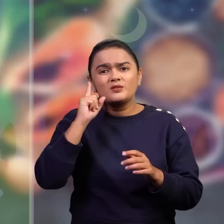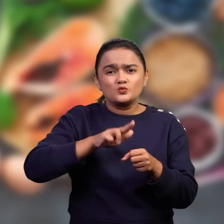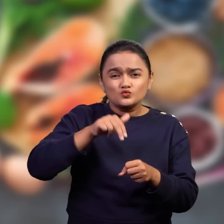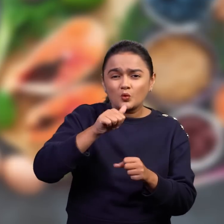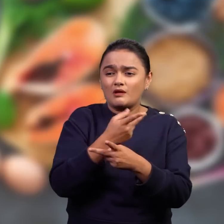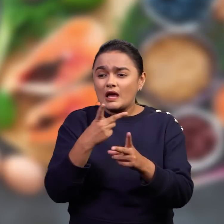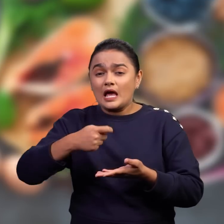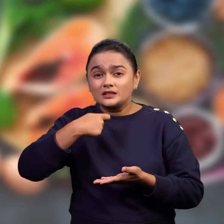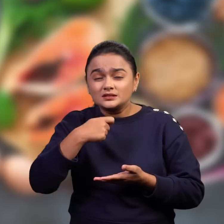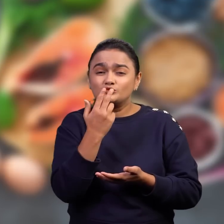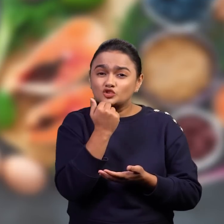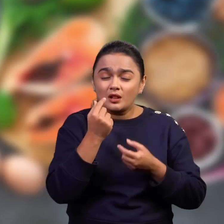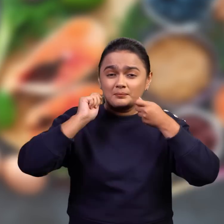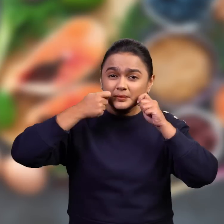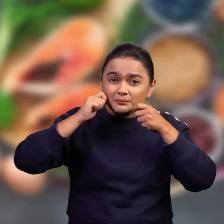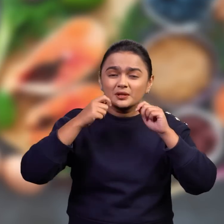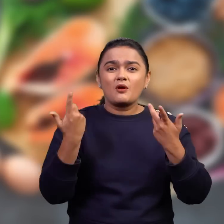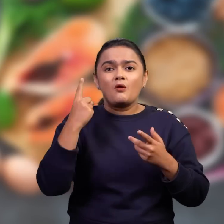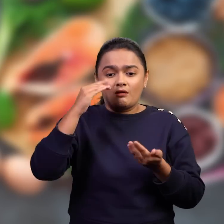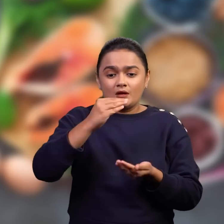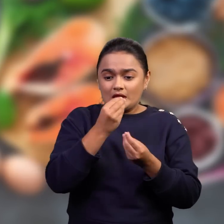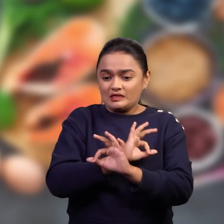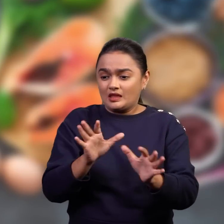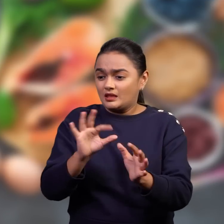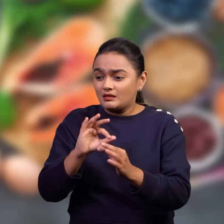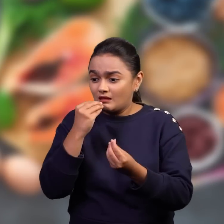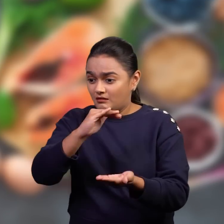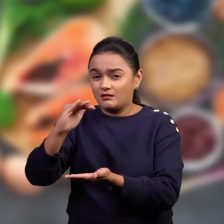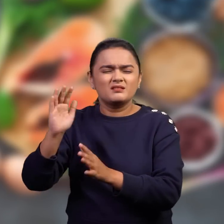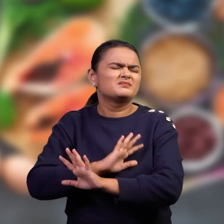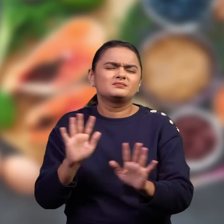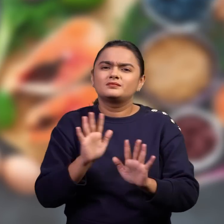Avoid aerated drinks, ice creams, chocolates, packed foods, etc.